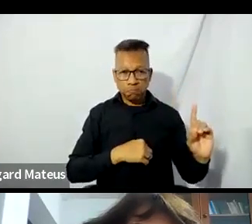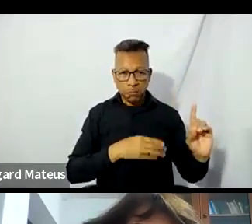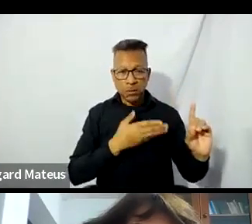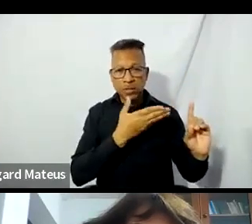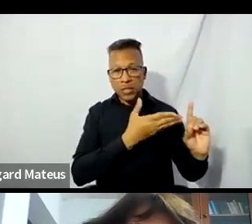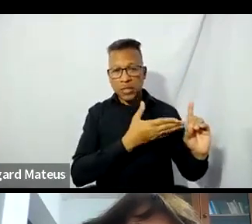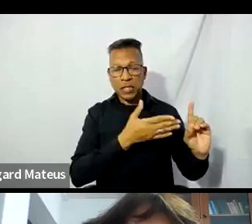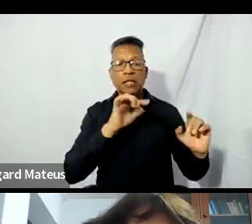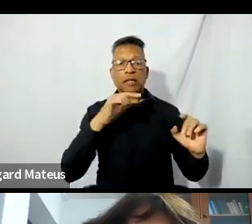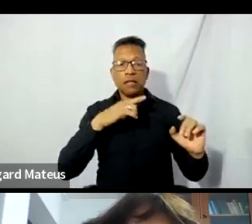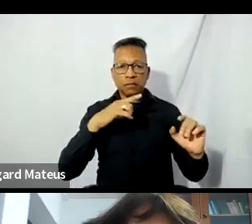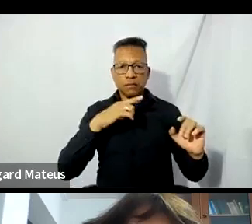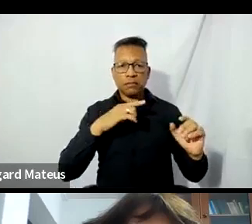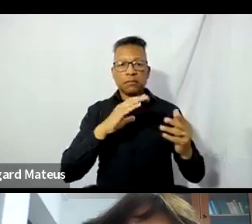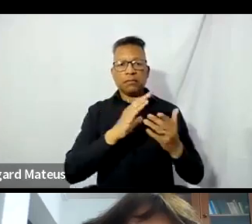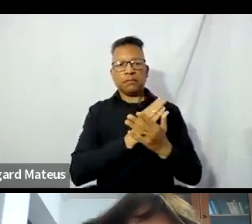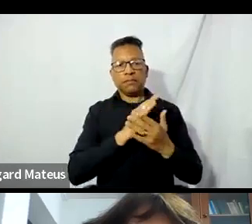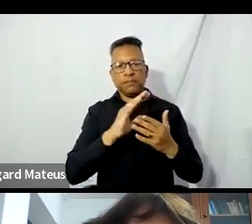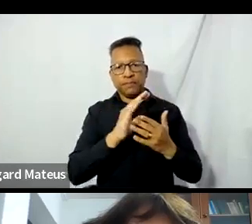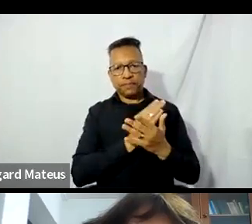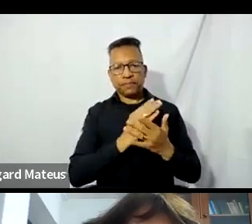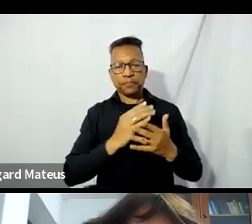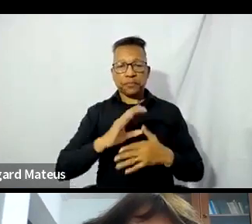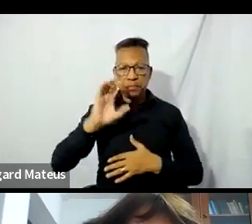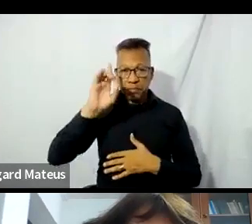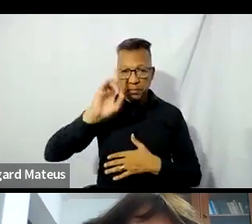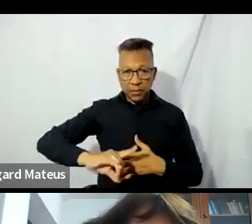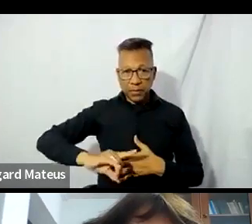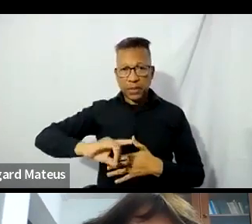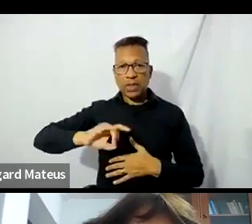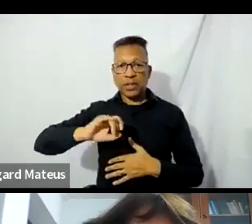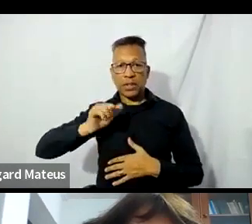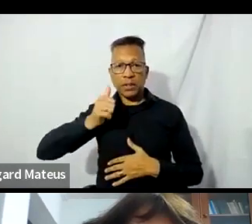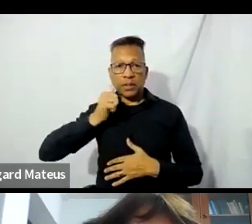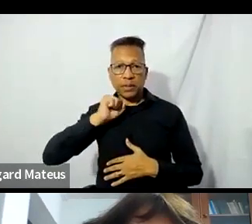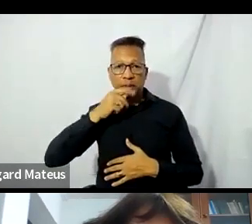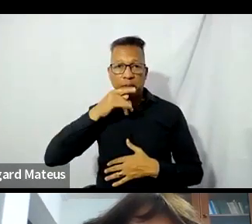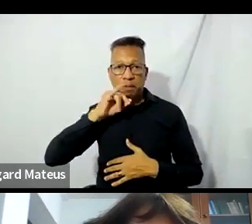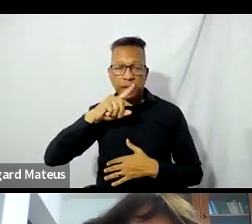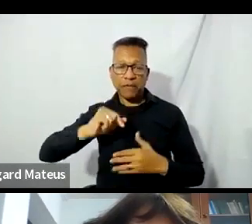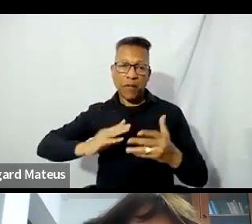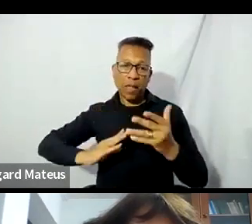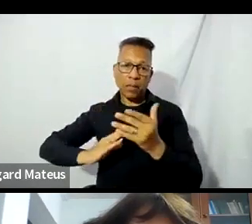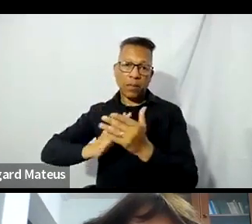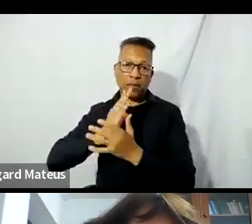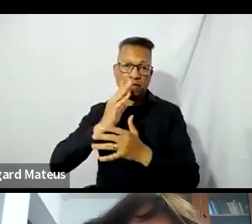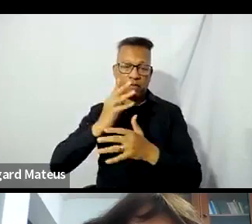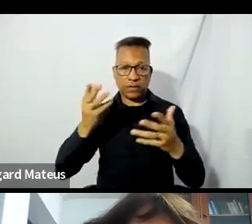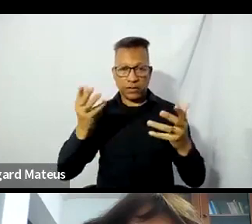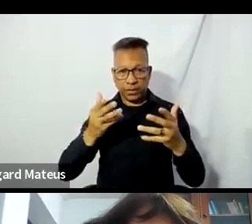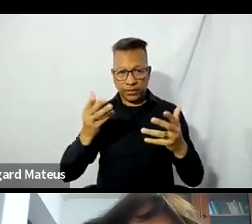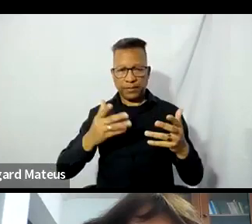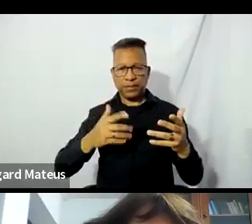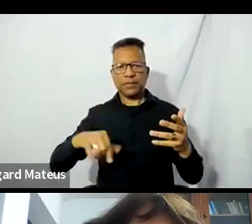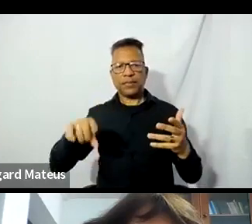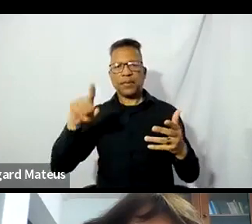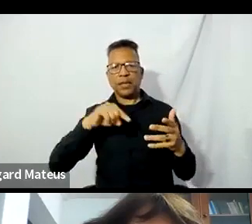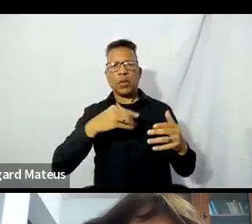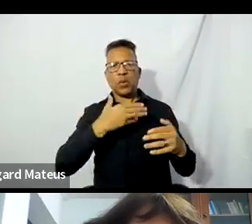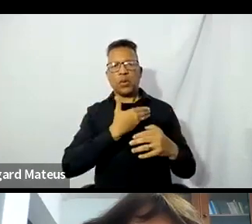something called parentals. right t now now. pproved pproved and passed by. pproved and passed by the governor